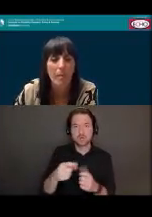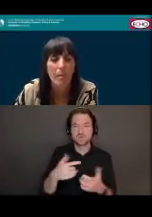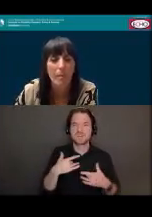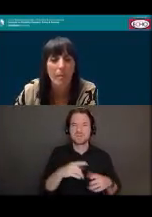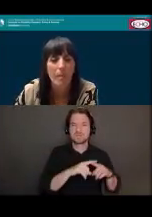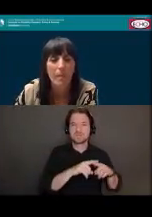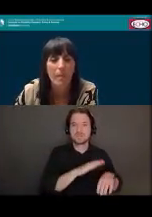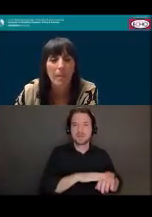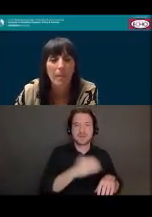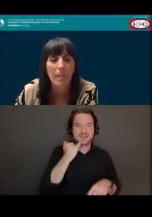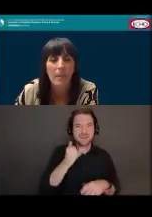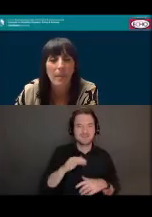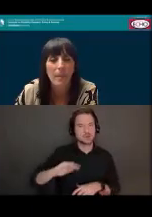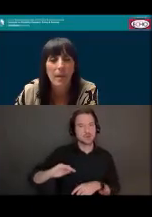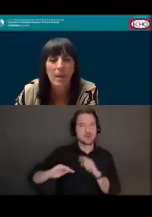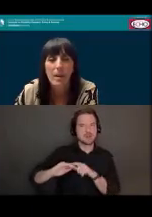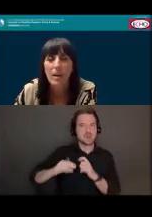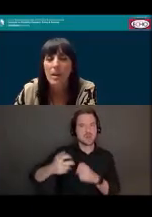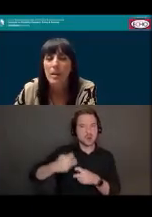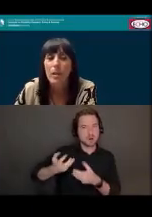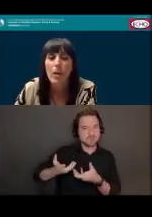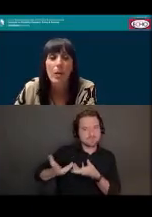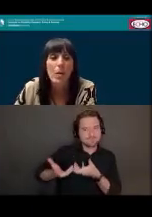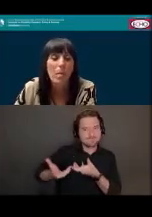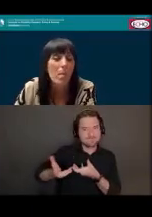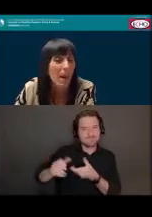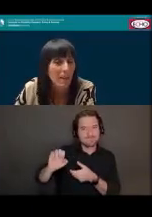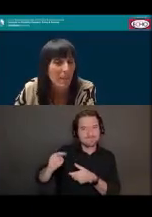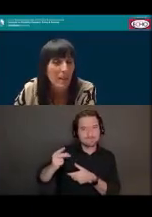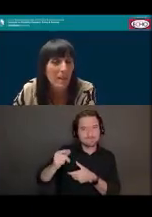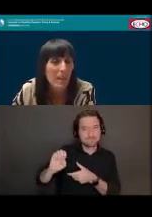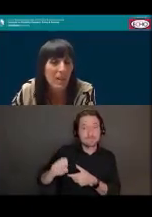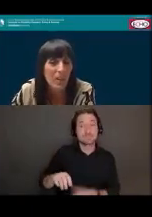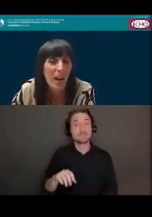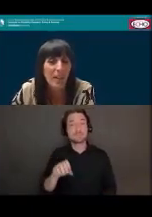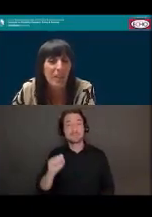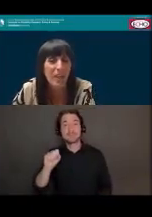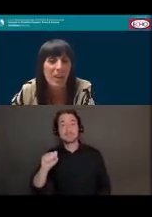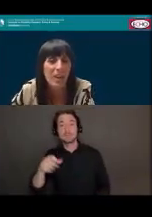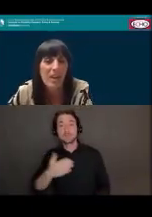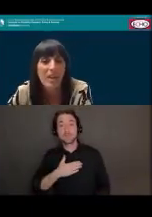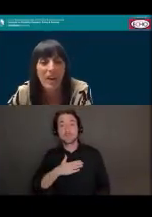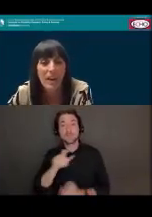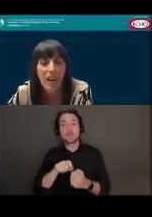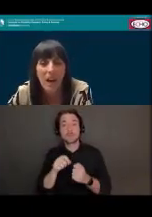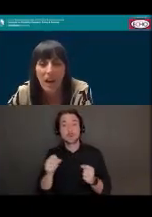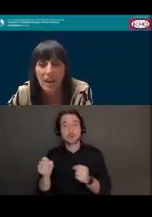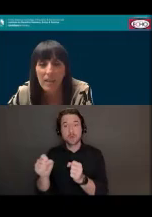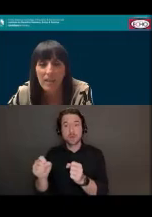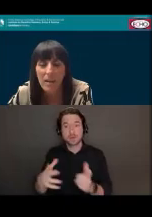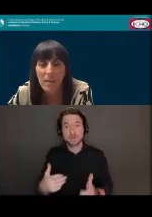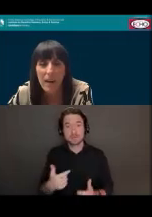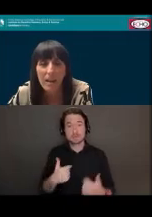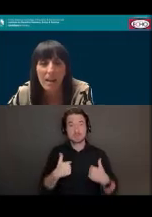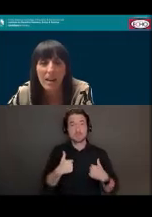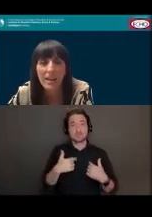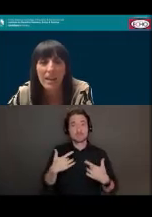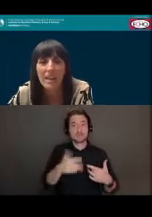hard to engage? Janel Preston: So my specific strategy that I fall back on is